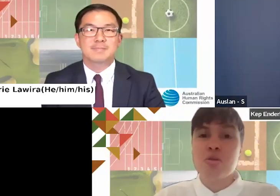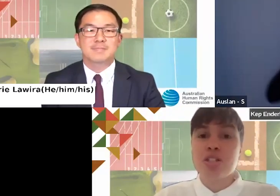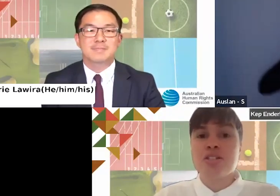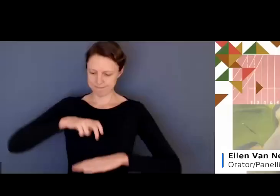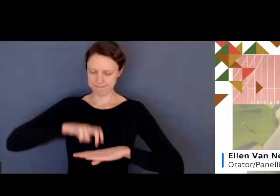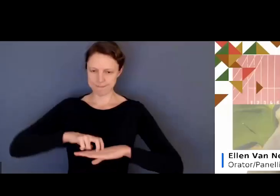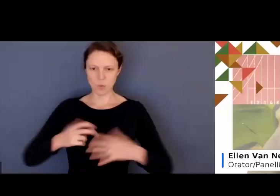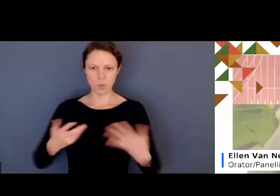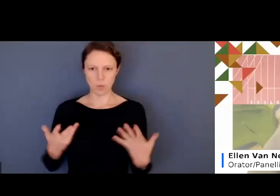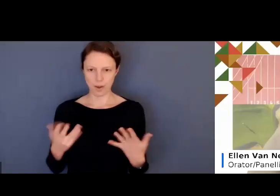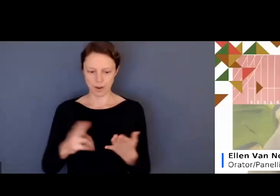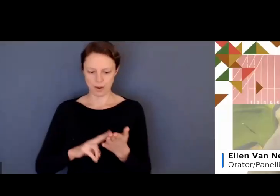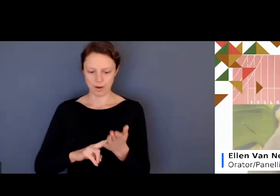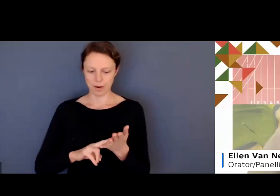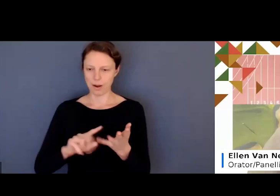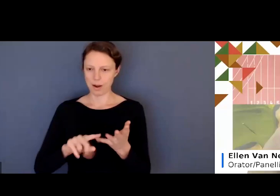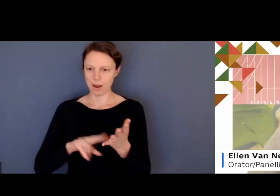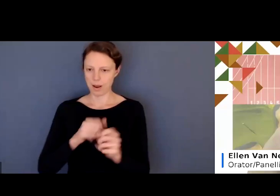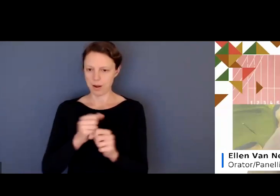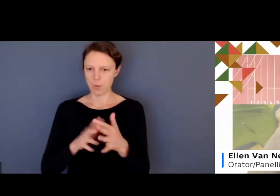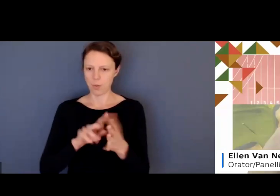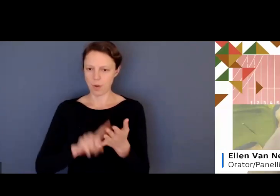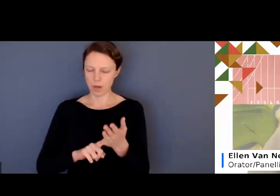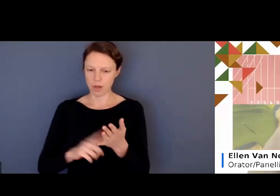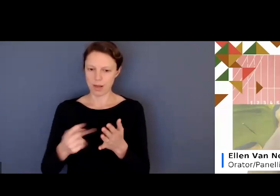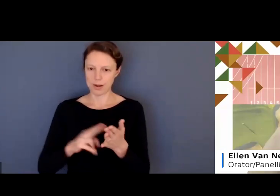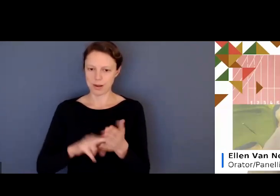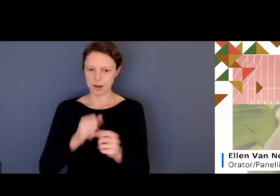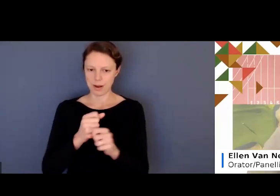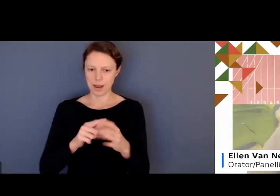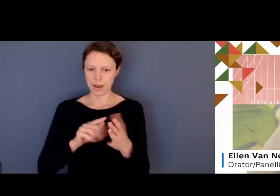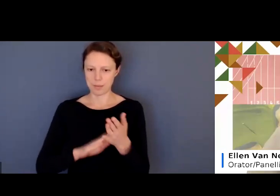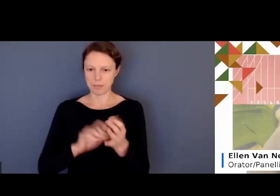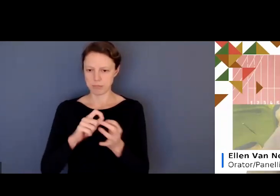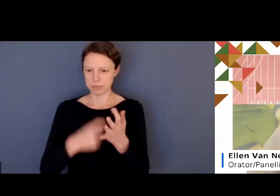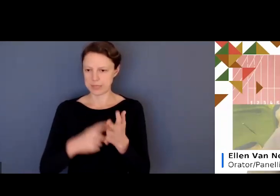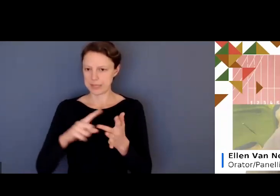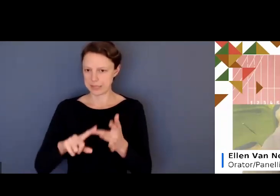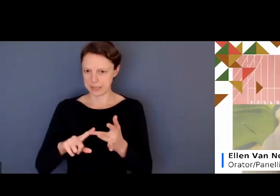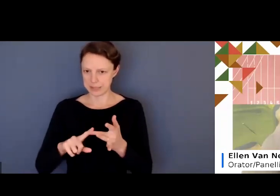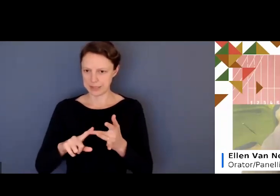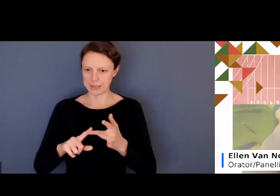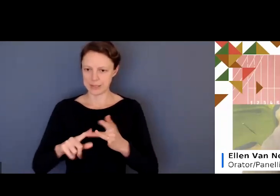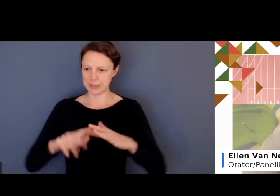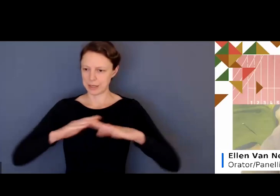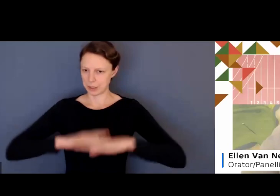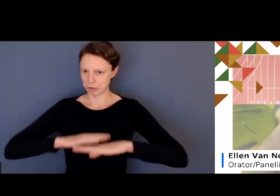which is Ngunnawal and Ngambri country in Canberra. And I pay my greatest respects to the traditional owners